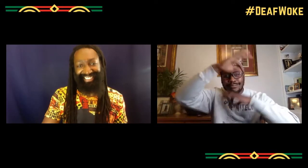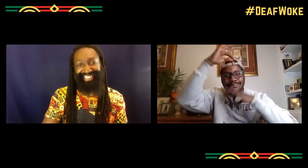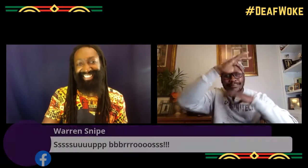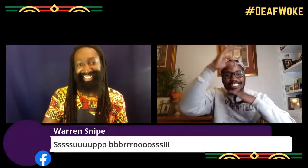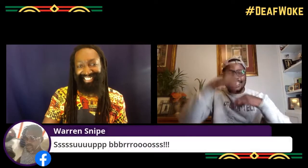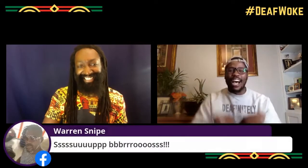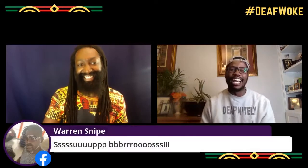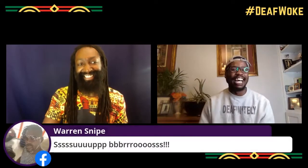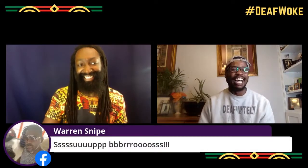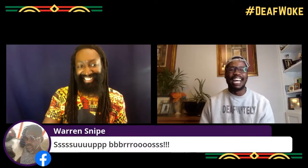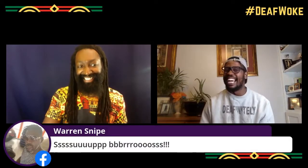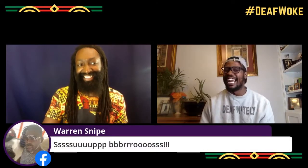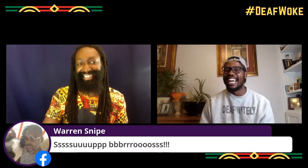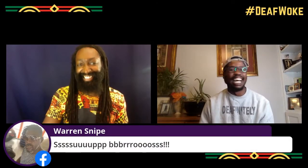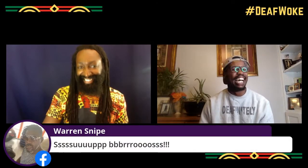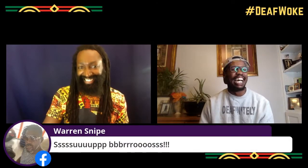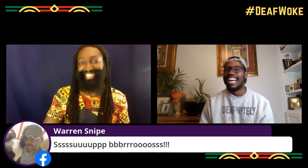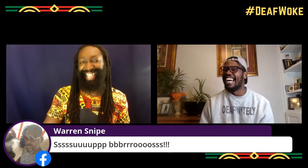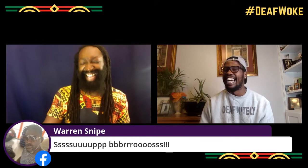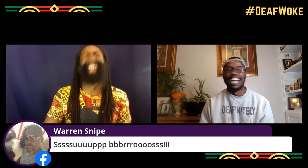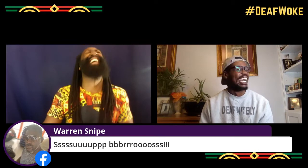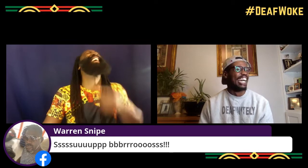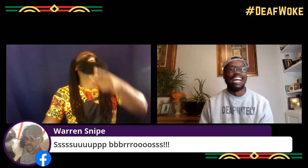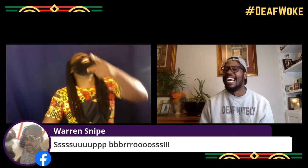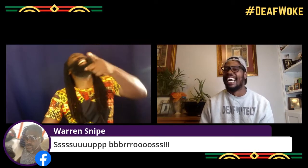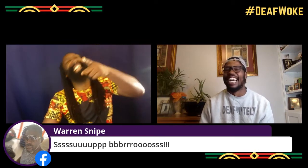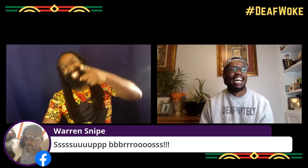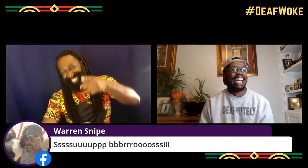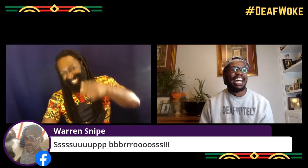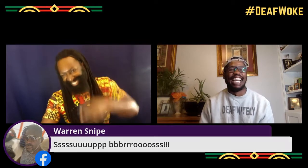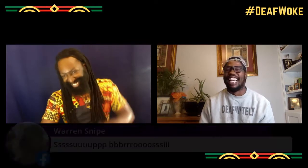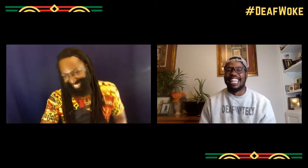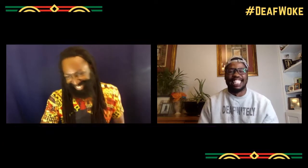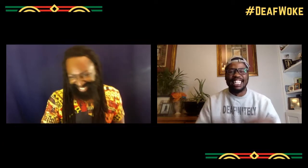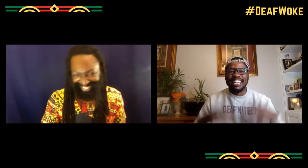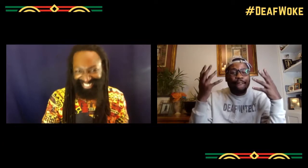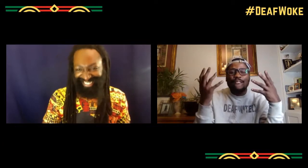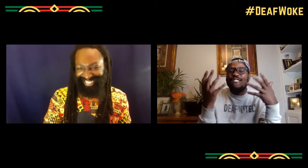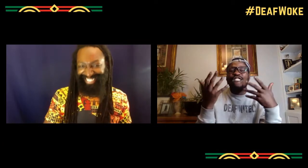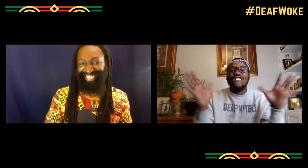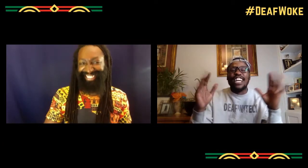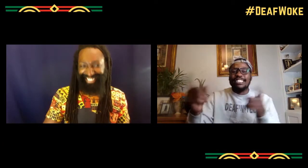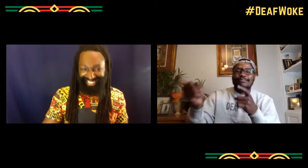Just ask me a bunch of stuff. I just didn't know what was going on. And you know, I just got this cheeky smile on my face.